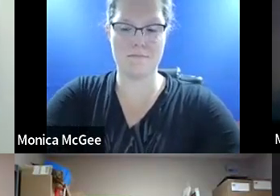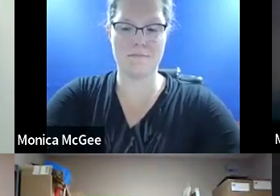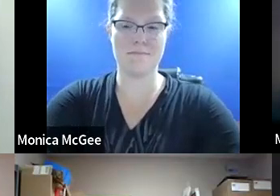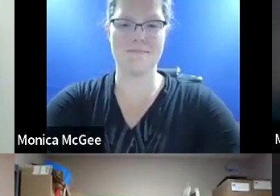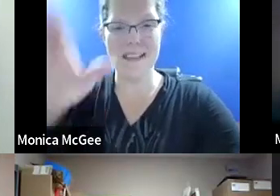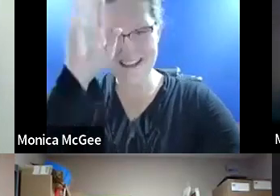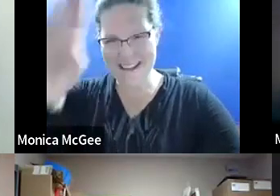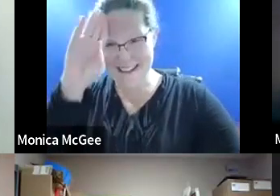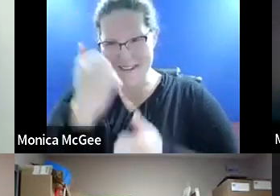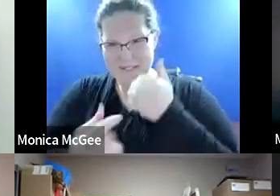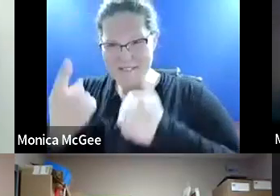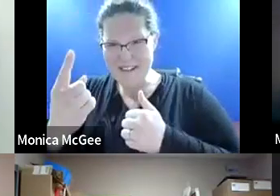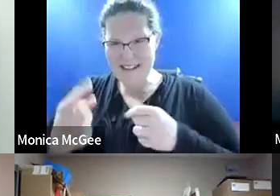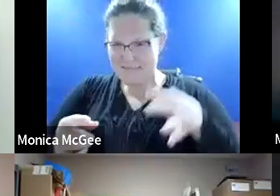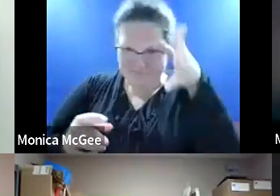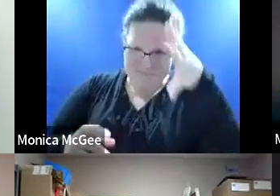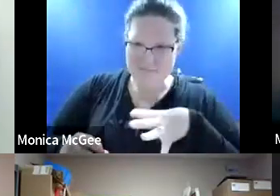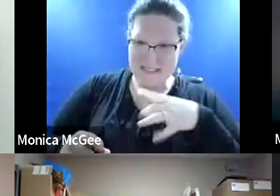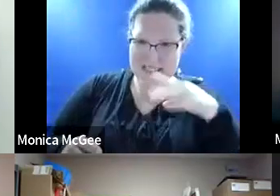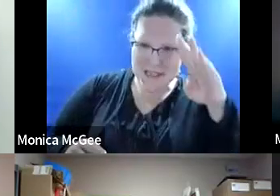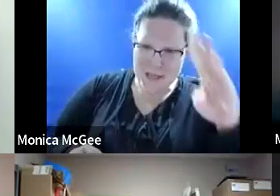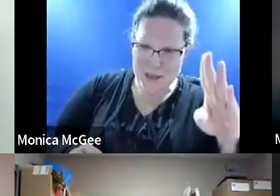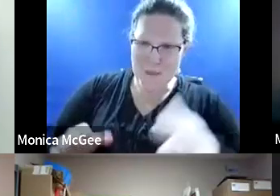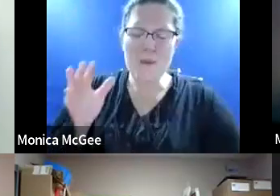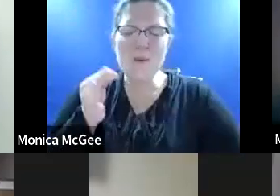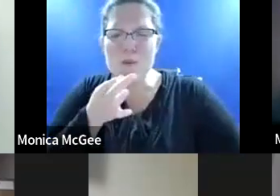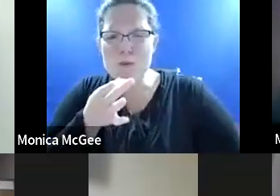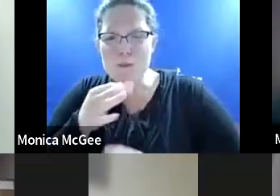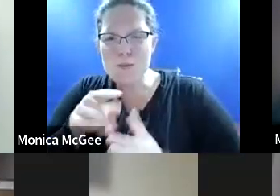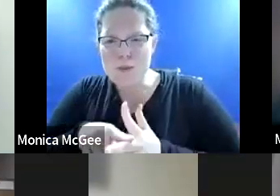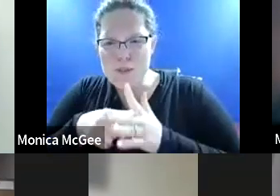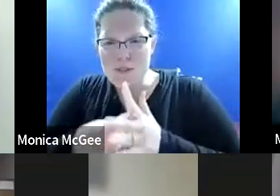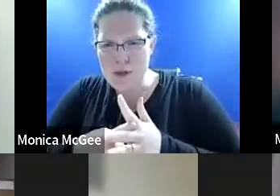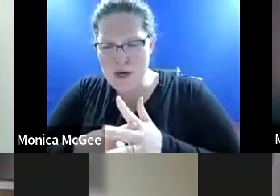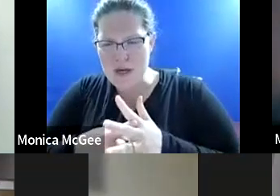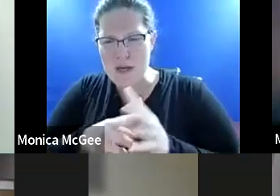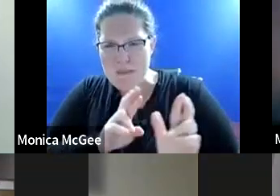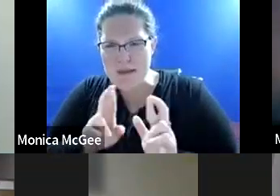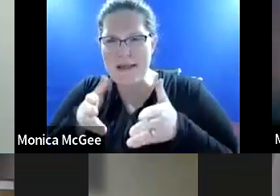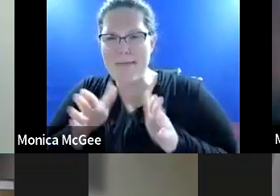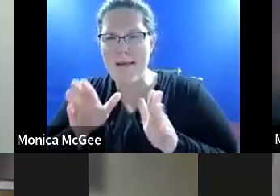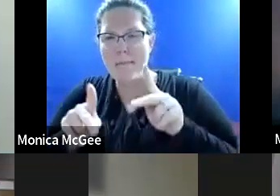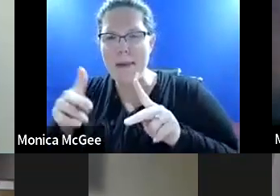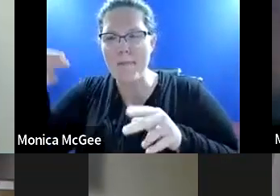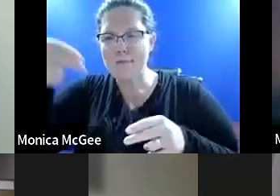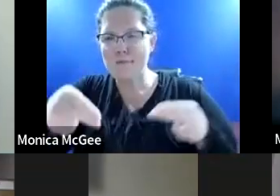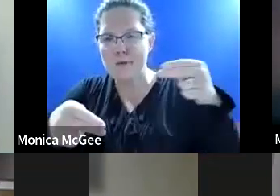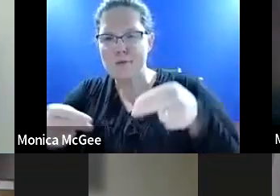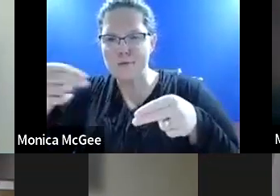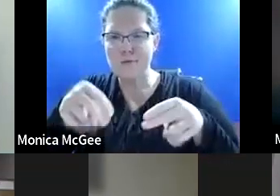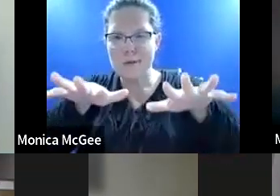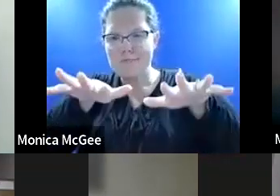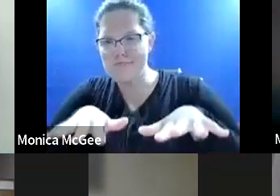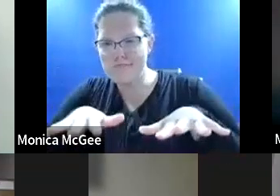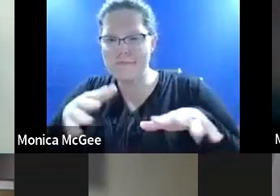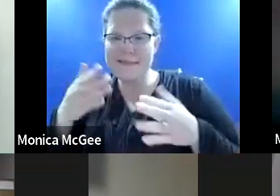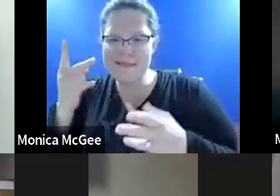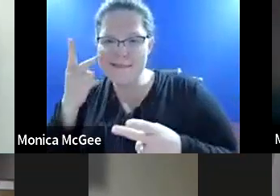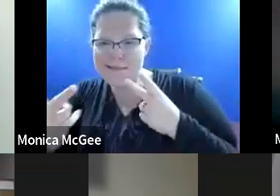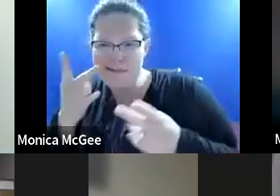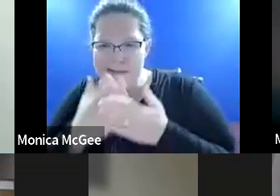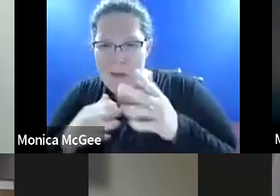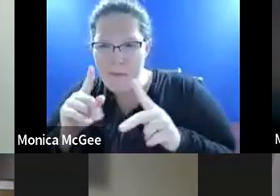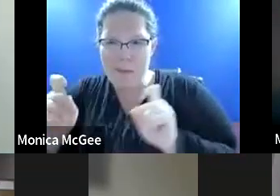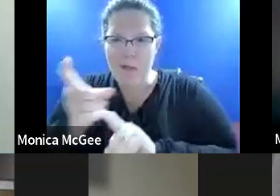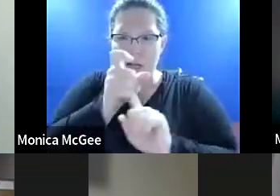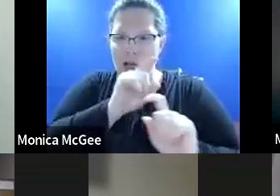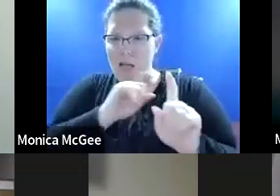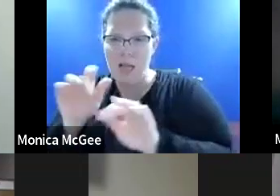HELLO.